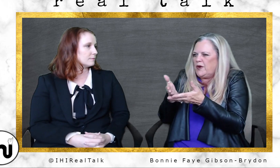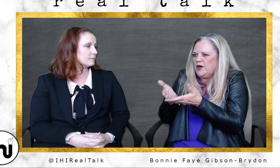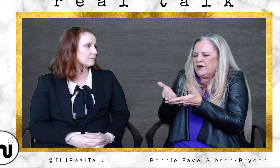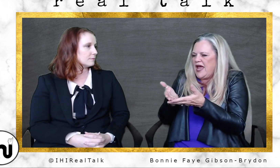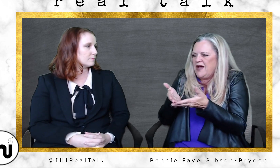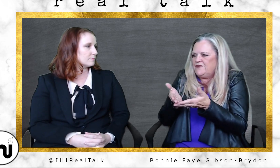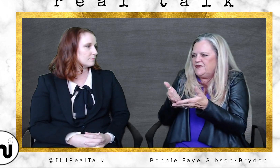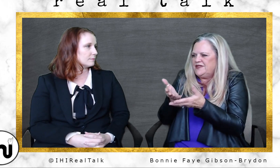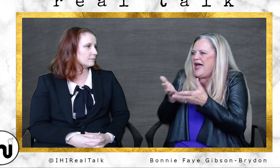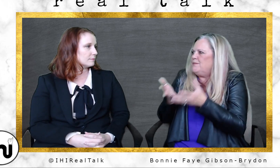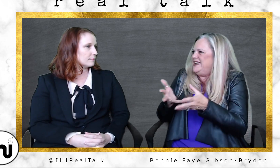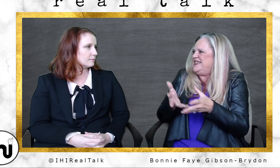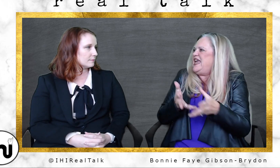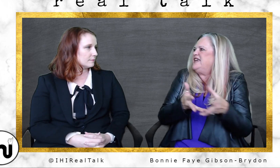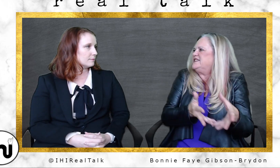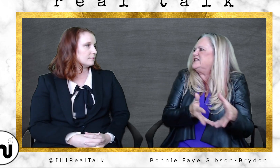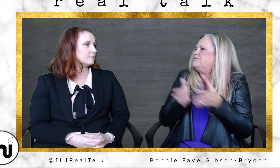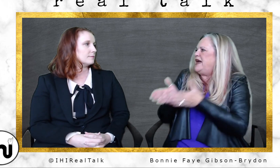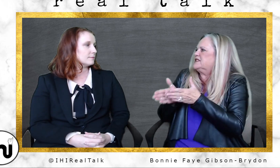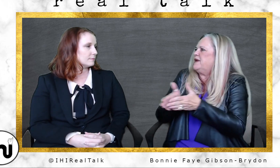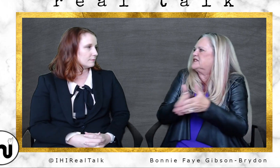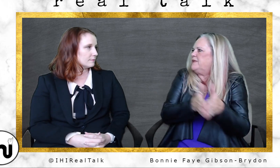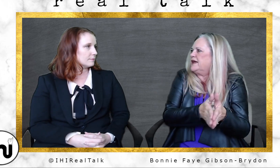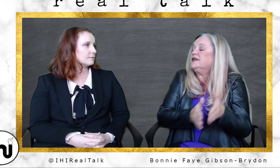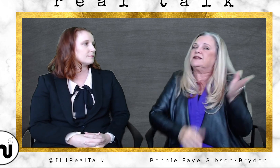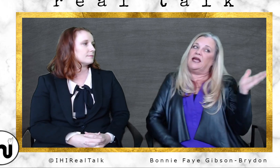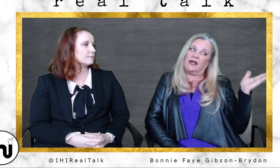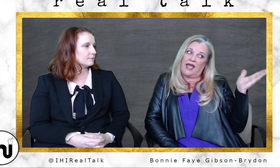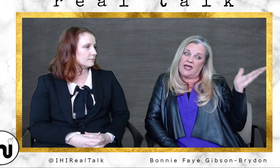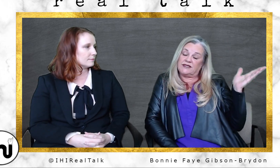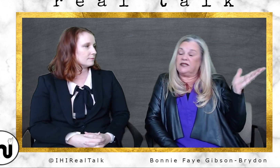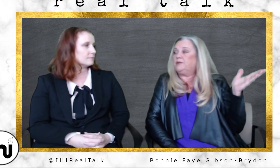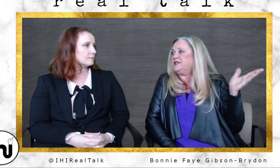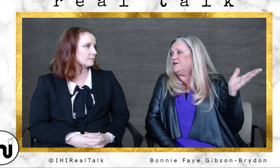don't have that many cases back to back to back. LA is a little bit different.